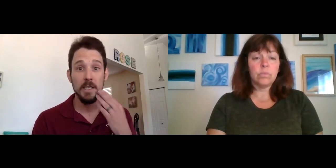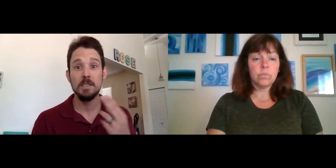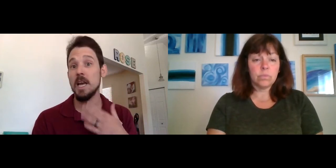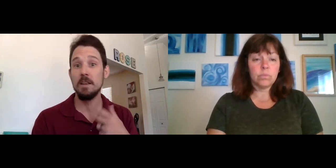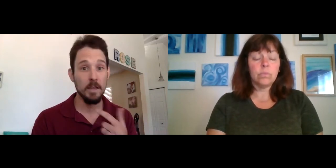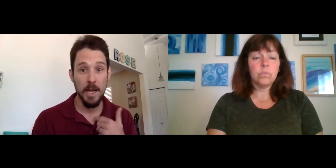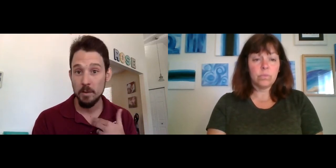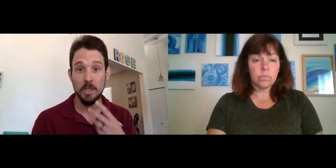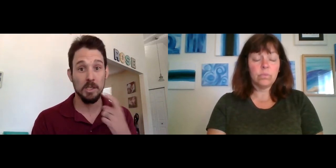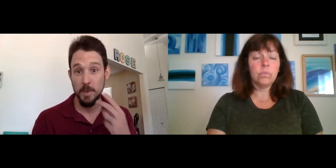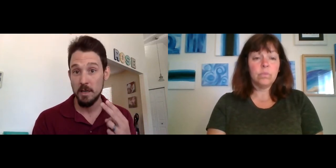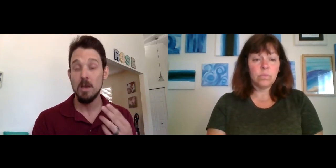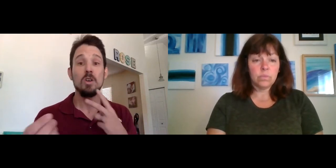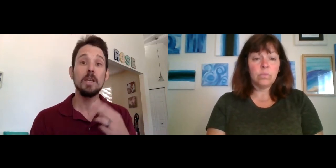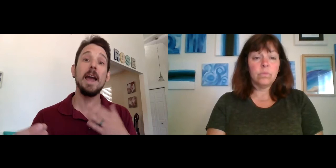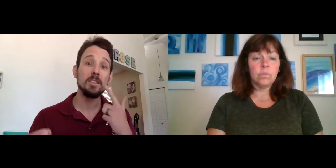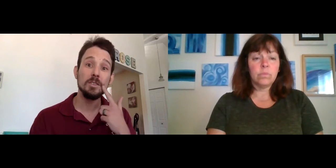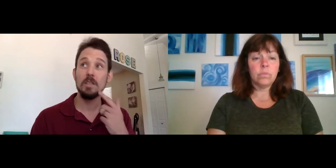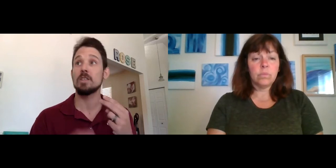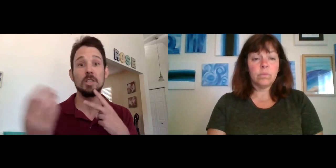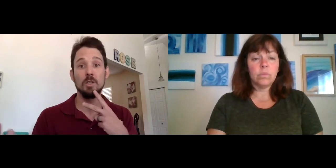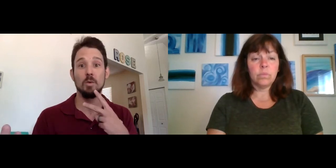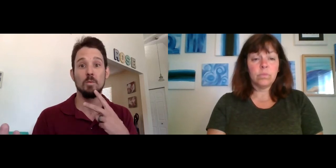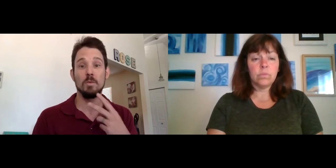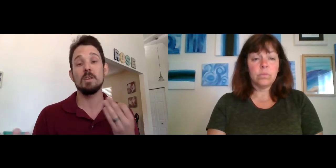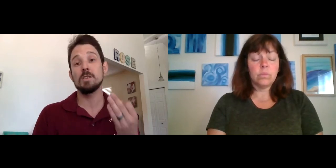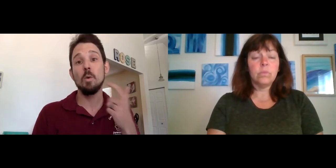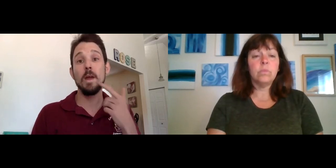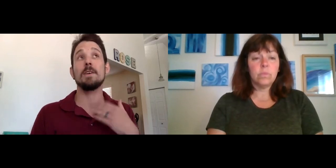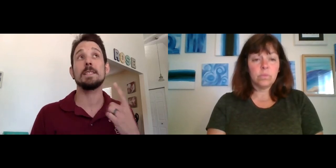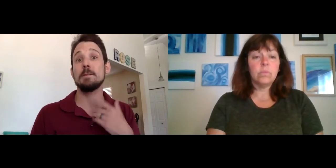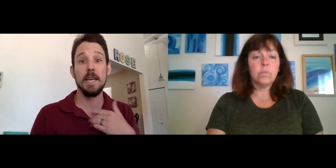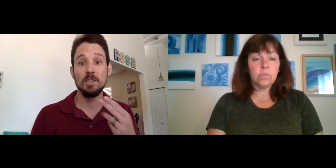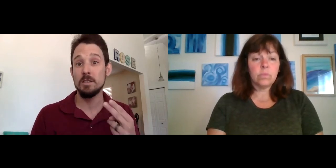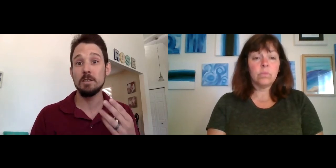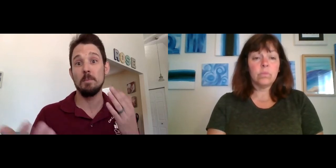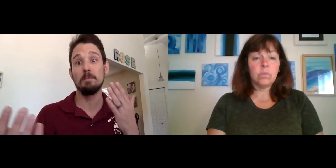any language you can speak you can actually cue. So we have adaptations for most